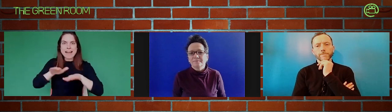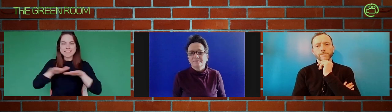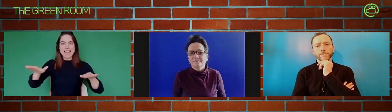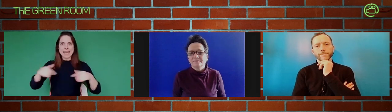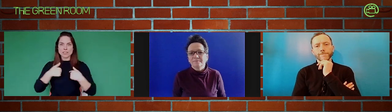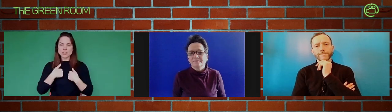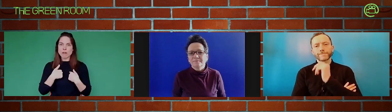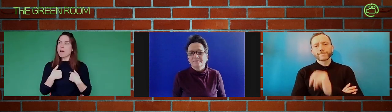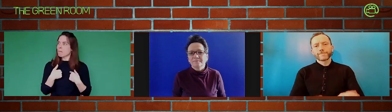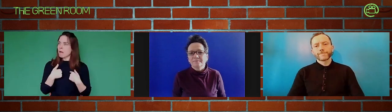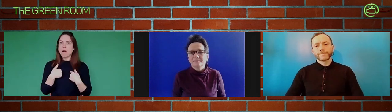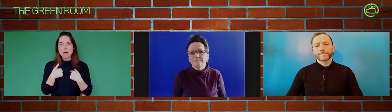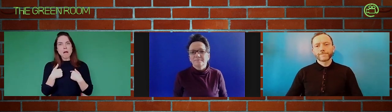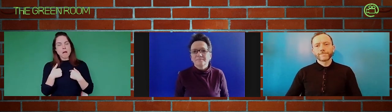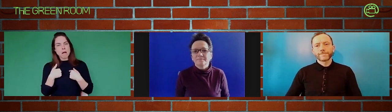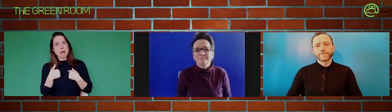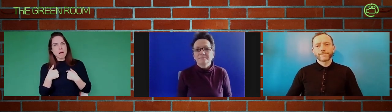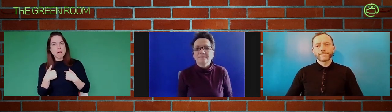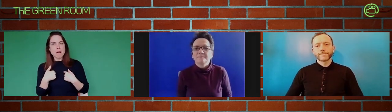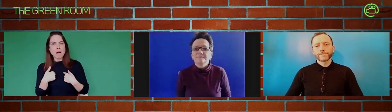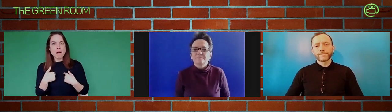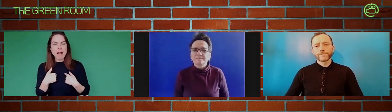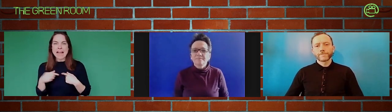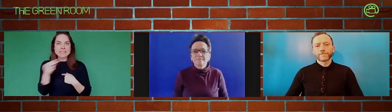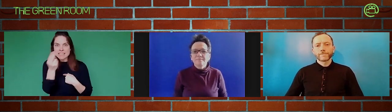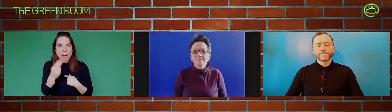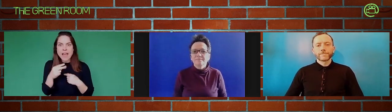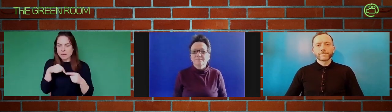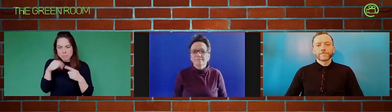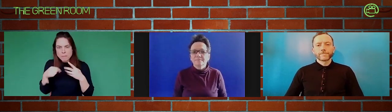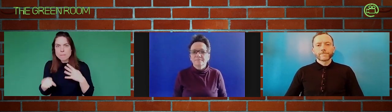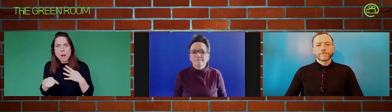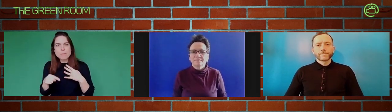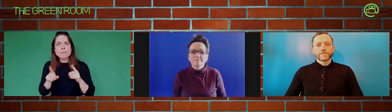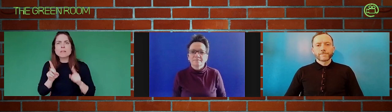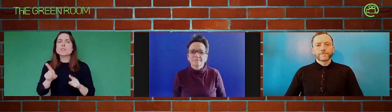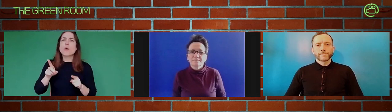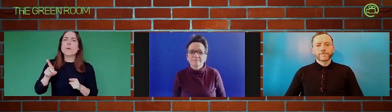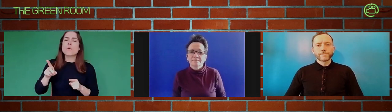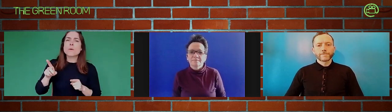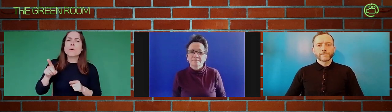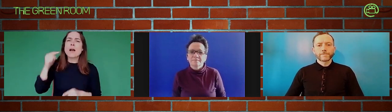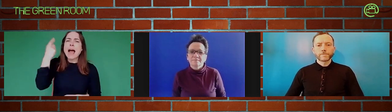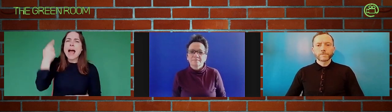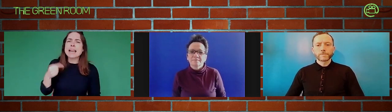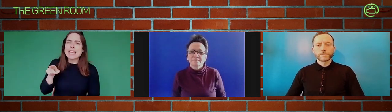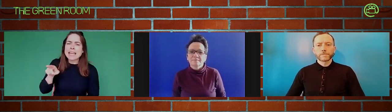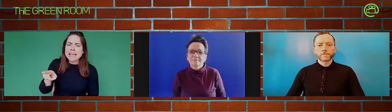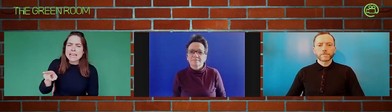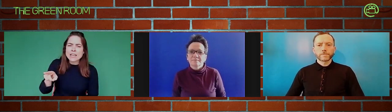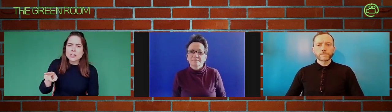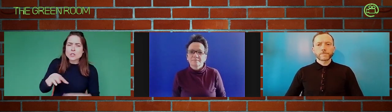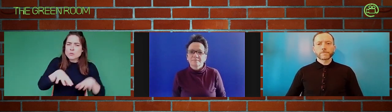Ali, I would love to hear about your story. So you started off as a stage manager and then became an interpreter do you want to tell us about that? That